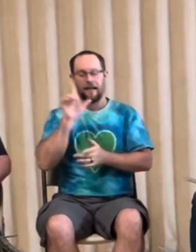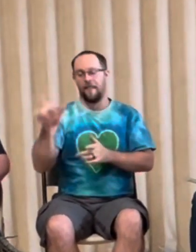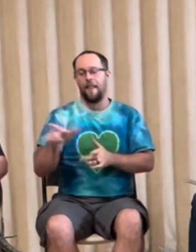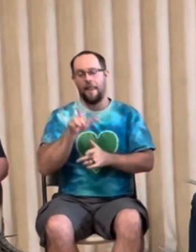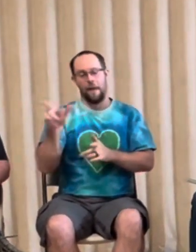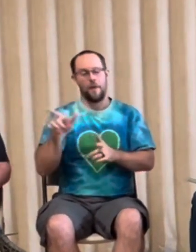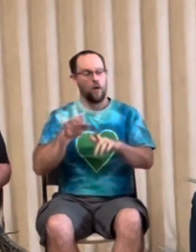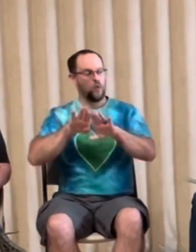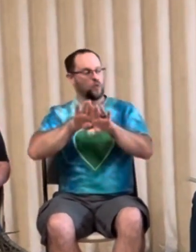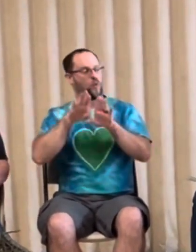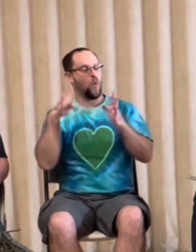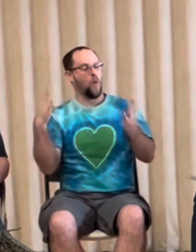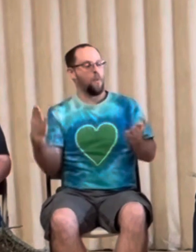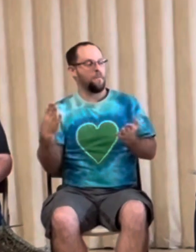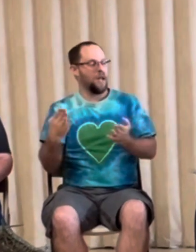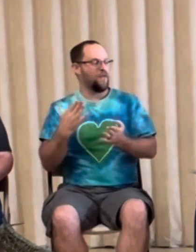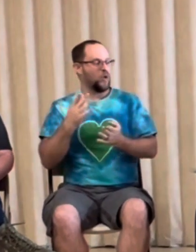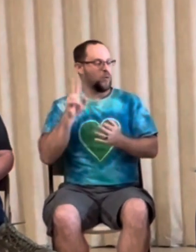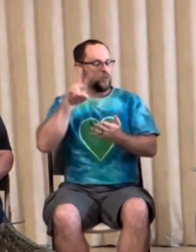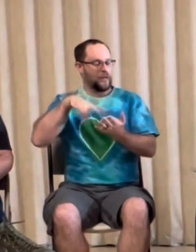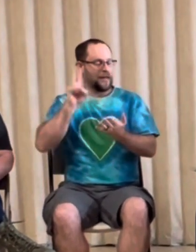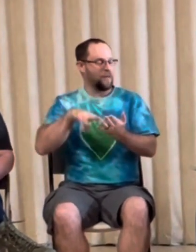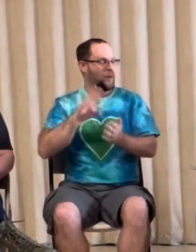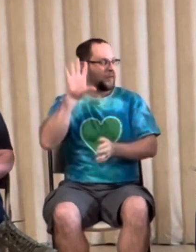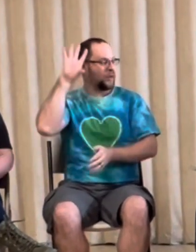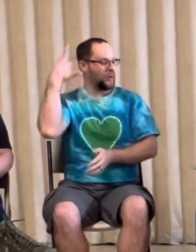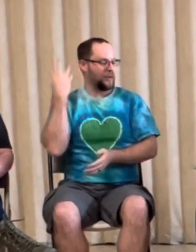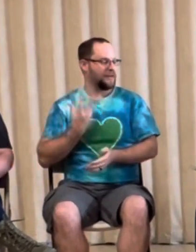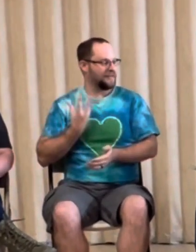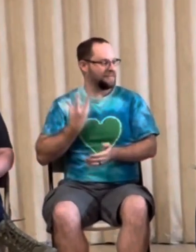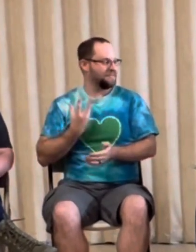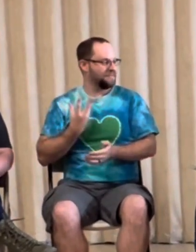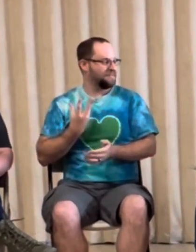The library's open for Reading Time with the Queens!